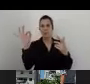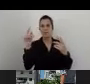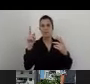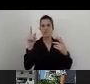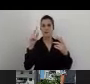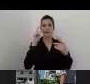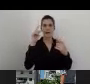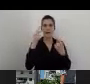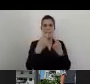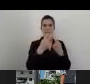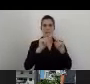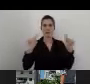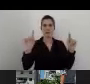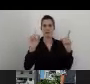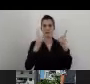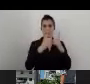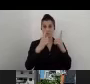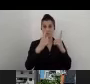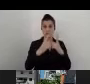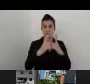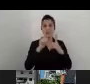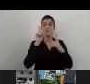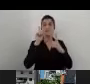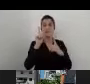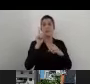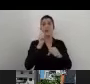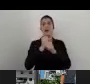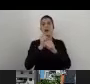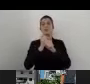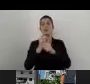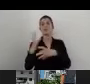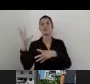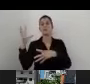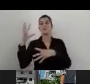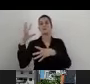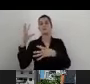and to do implementation to the A-Check system.